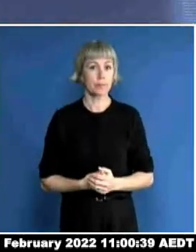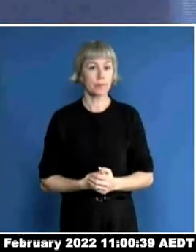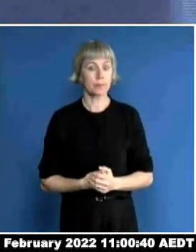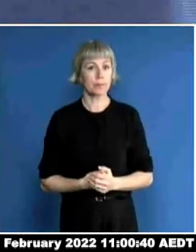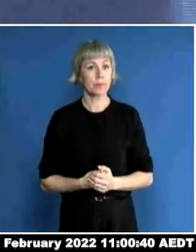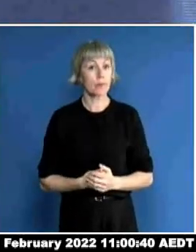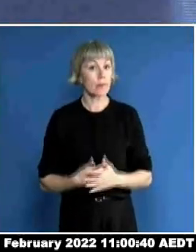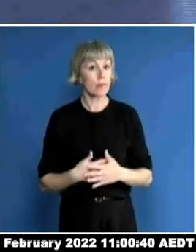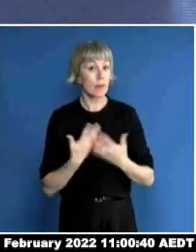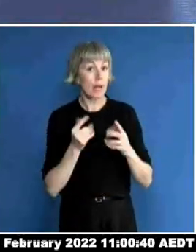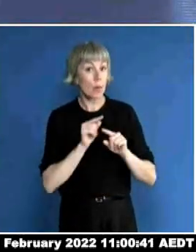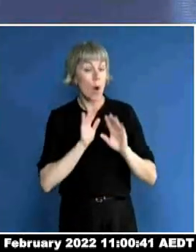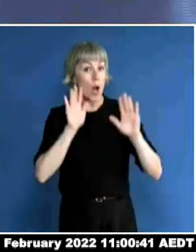listening to the evidence can be distressing.